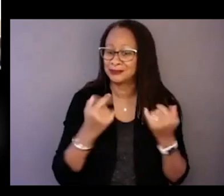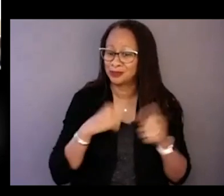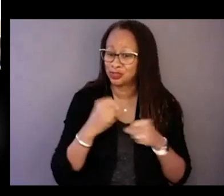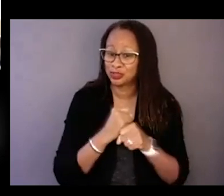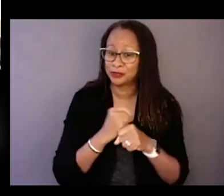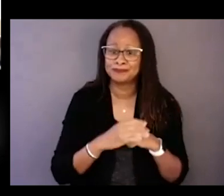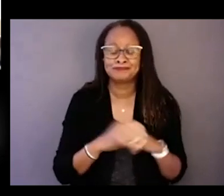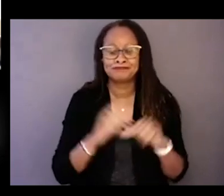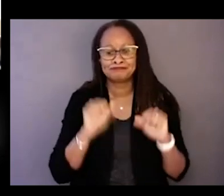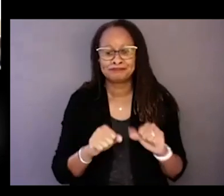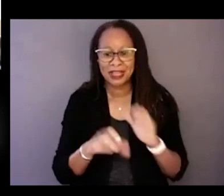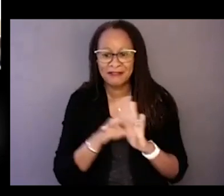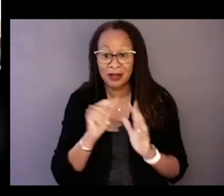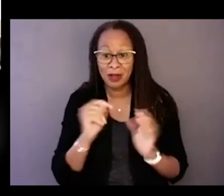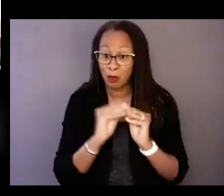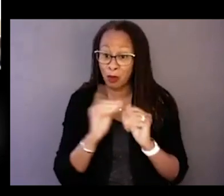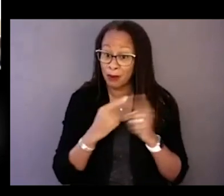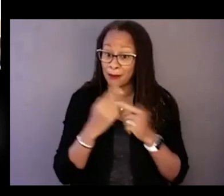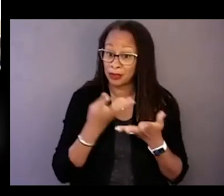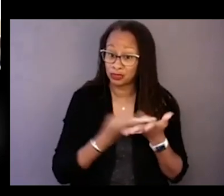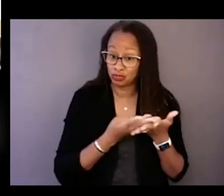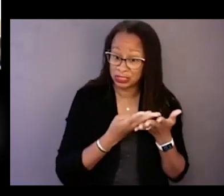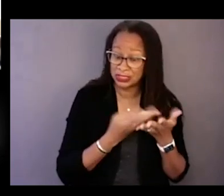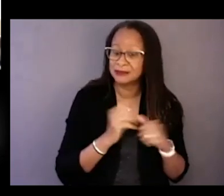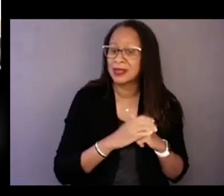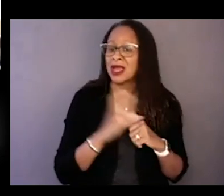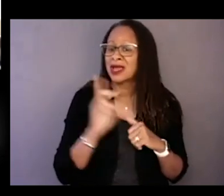of our screenings at documentary.org/awardsspotlight.